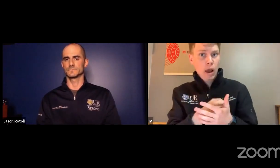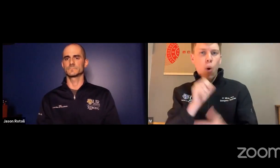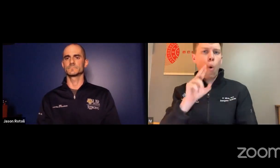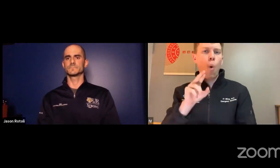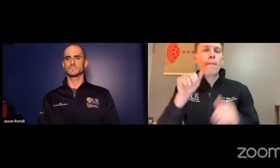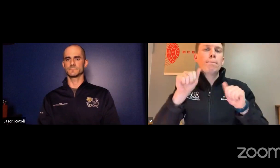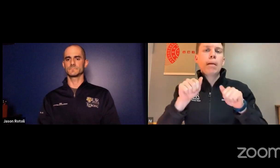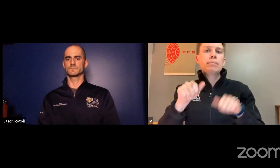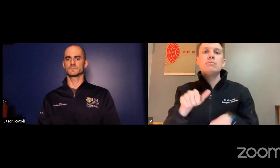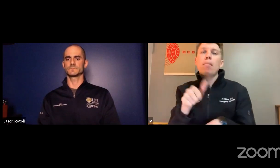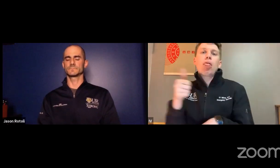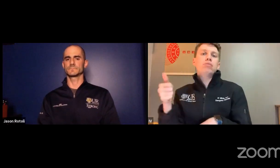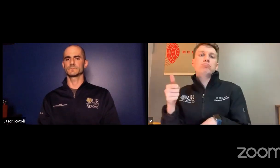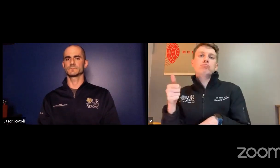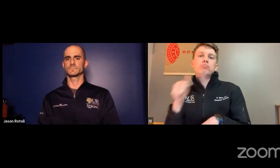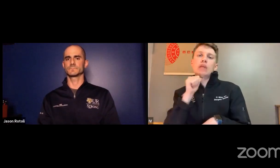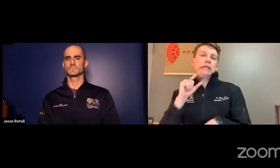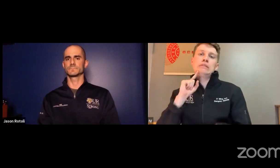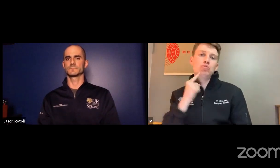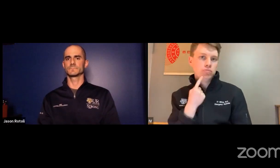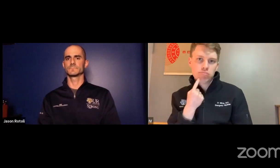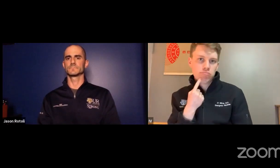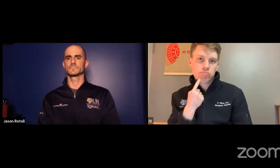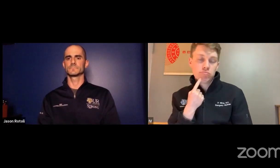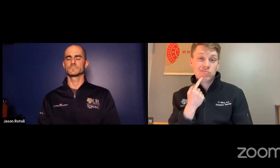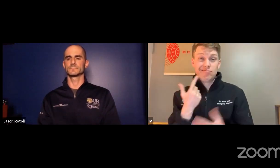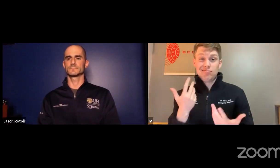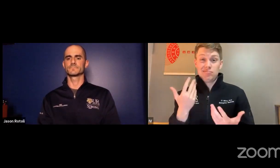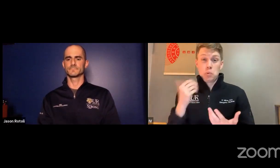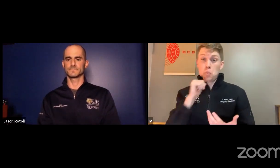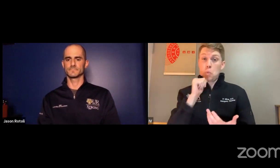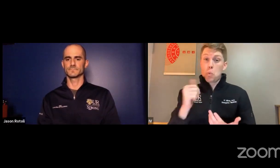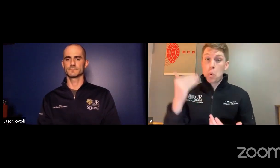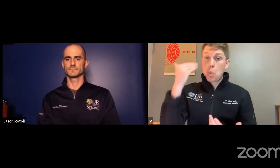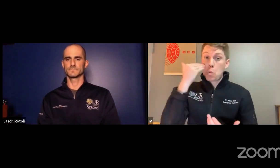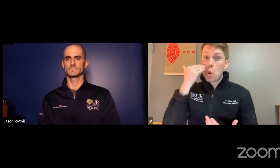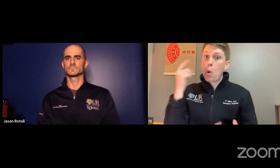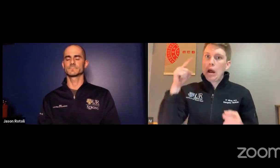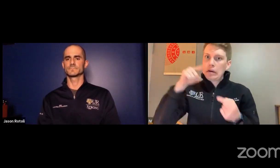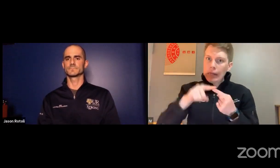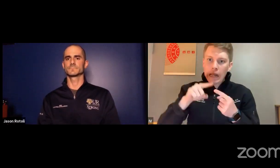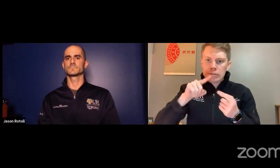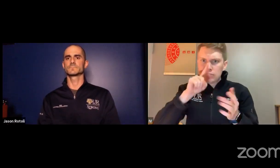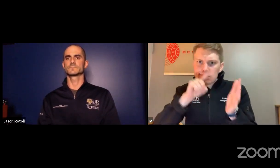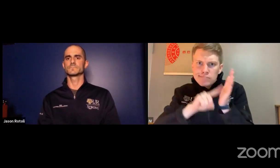muscle needs to have oxygen. All the time. You can't stop that oxygen in your heart.